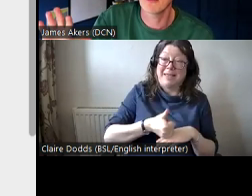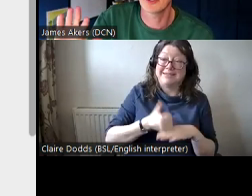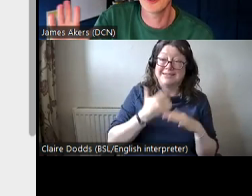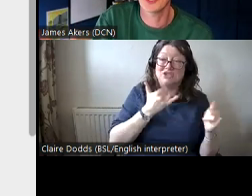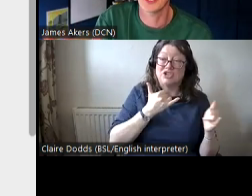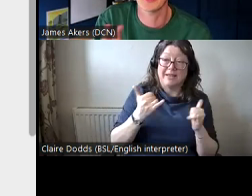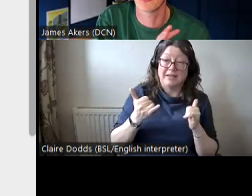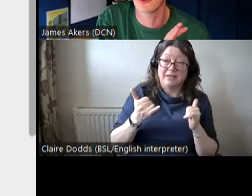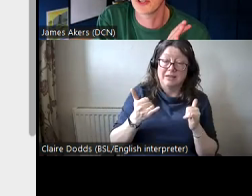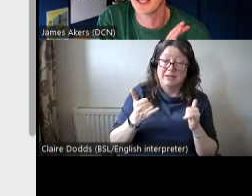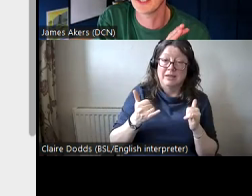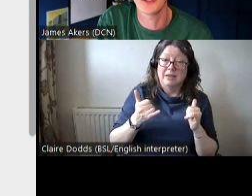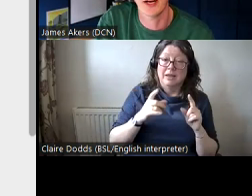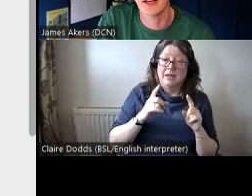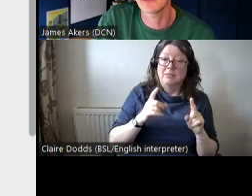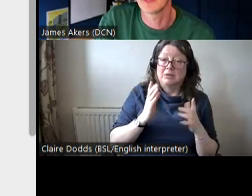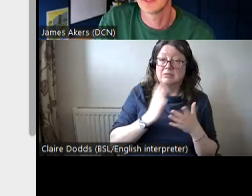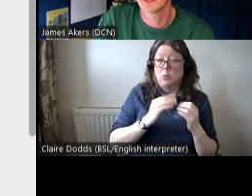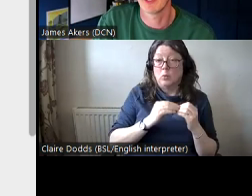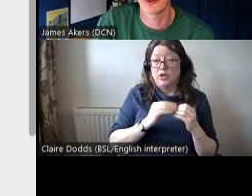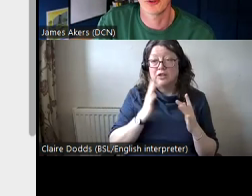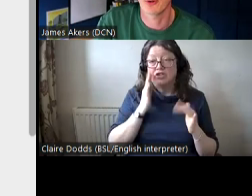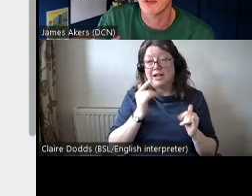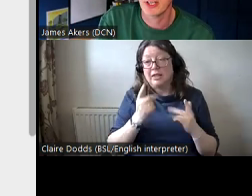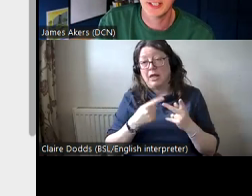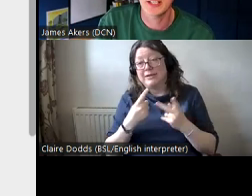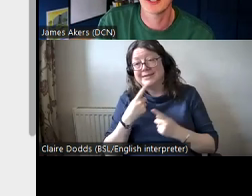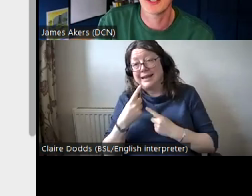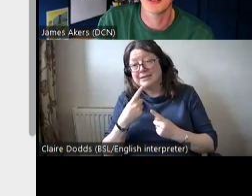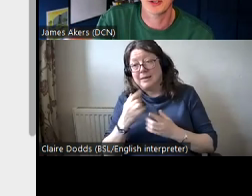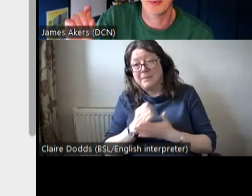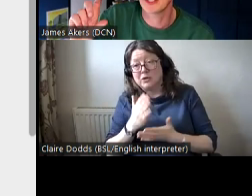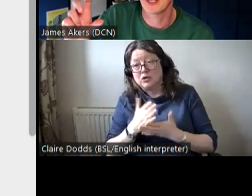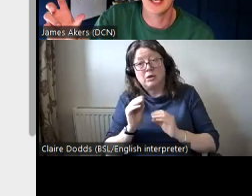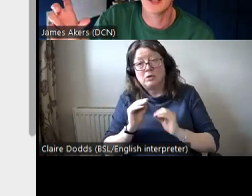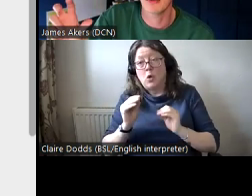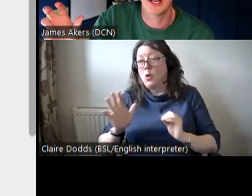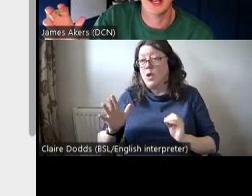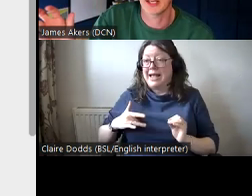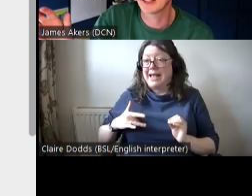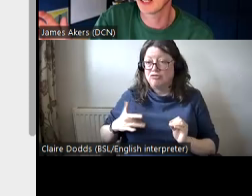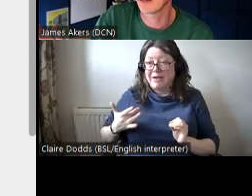but do check the other data that you have to make sure no address data and stuff is coming into any places like that,